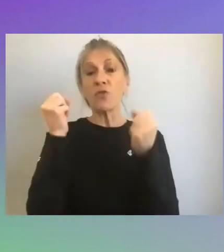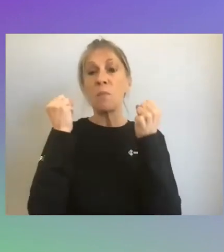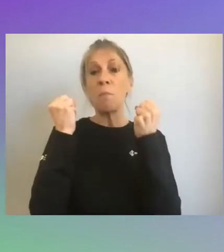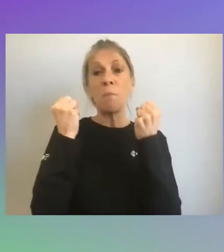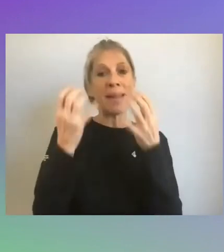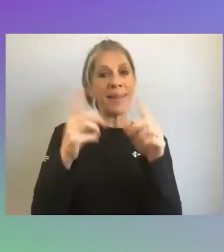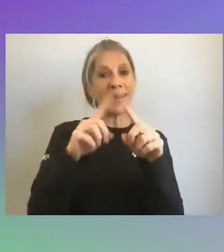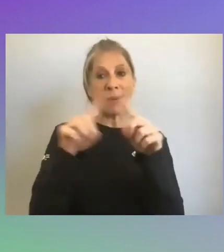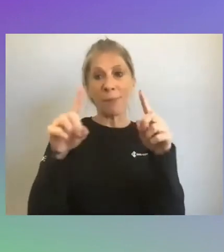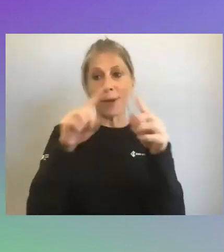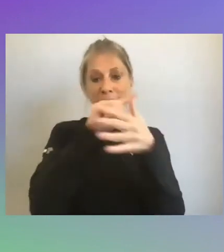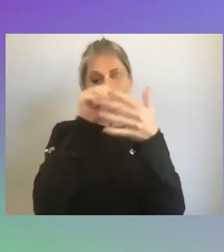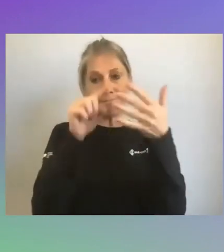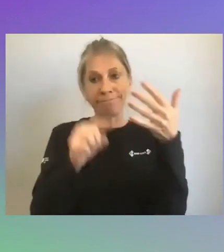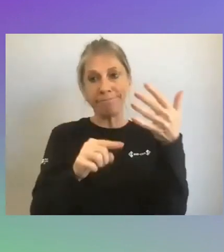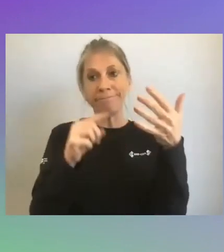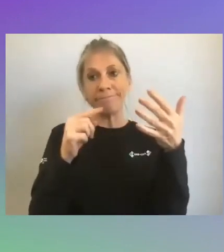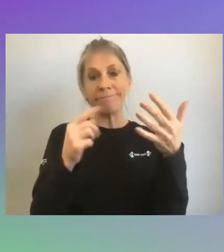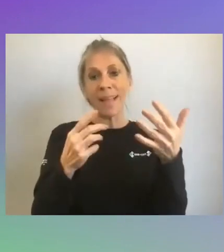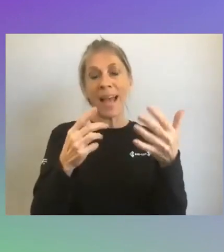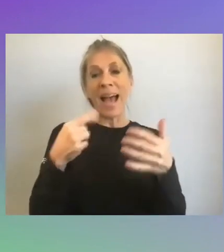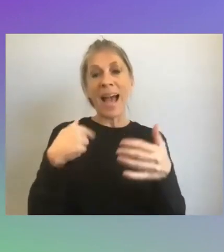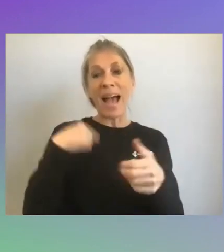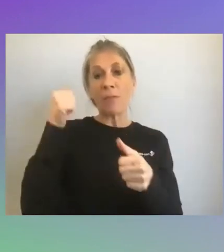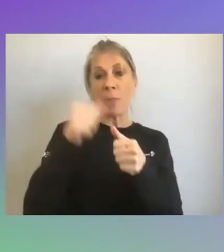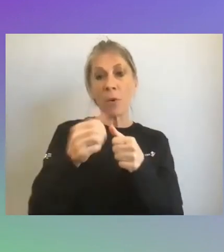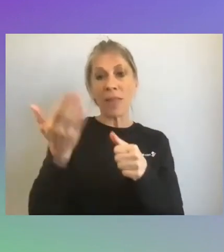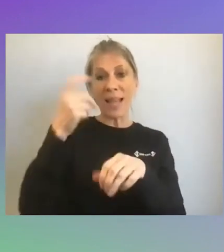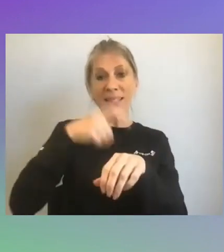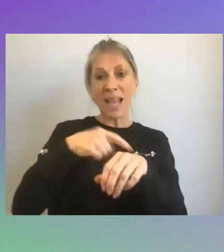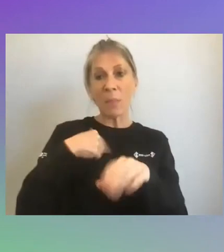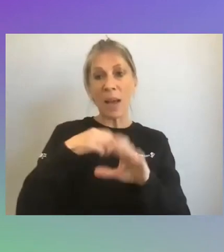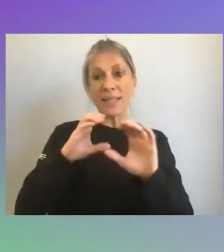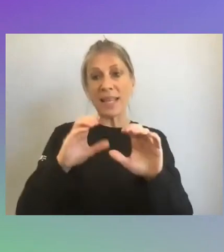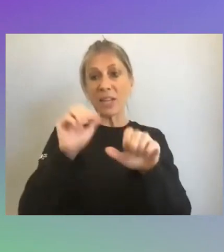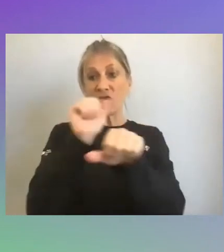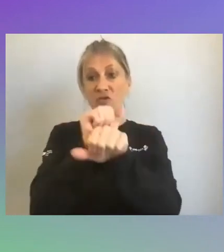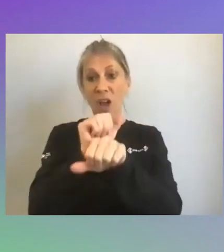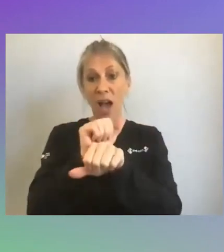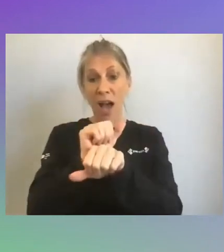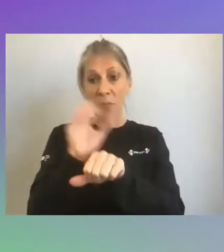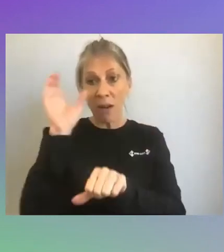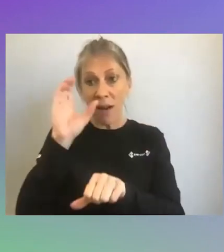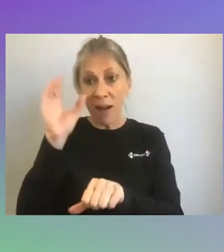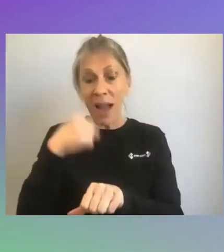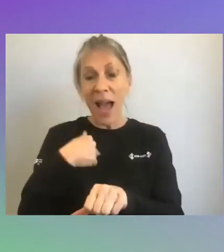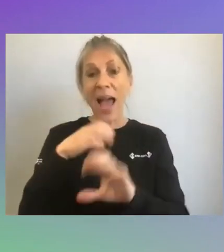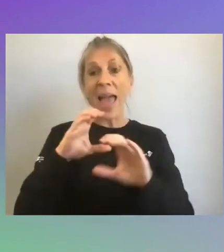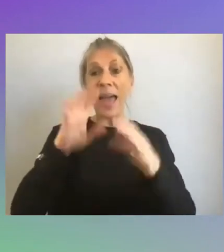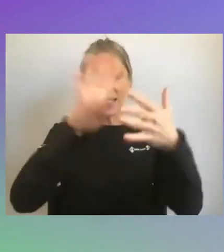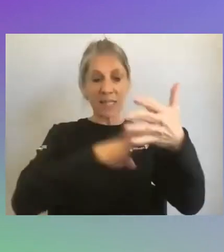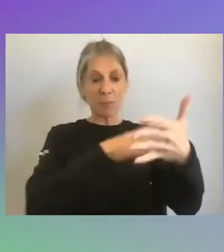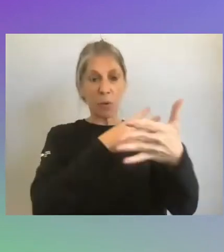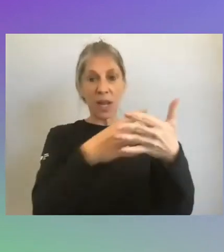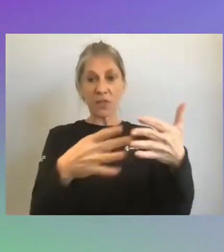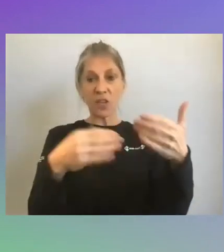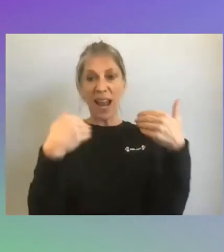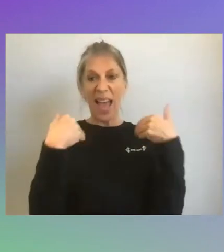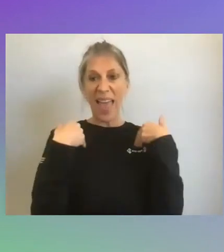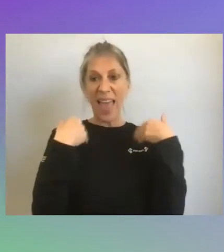many unknowns. I, I do recall, like the last time I did a job hunt, I had a spreadsheet where